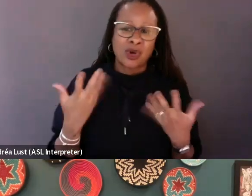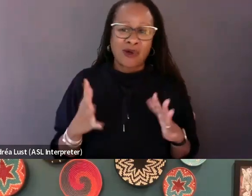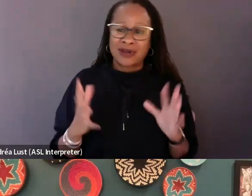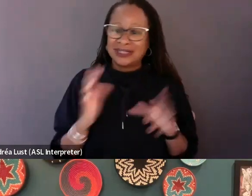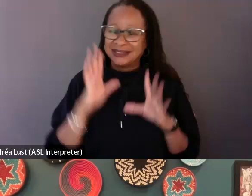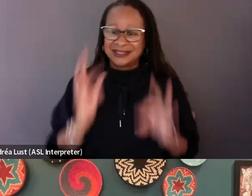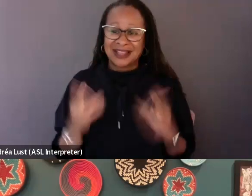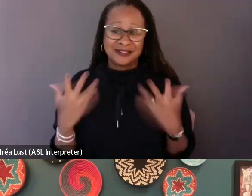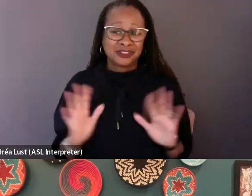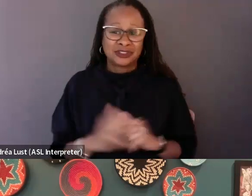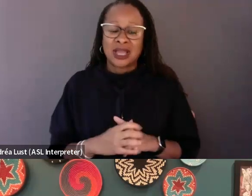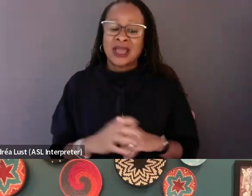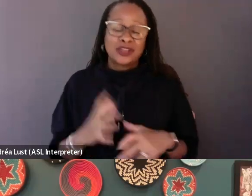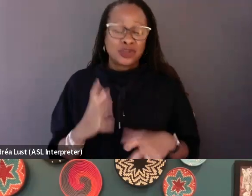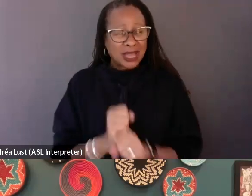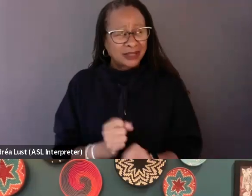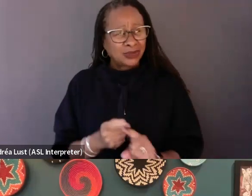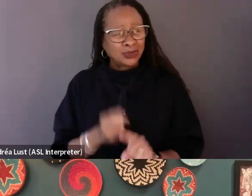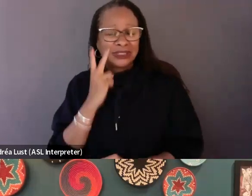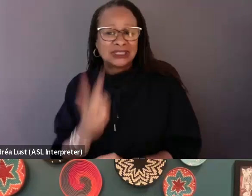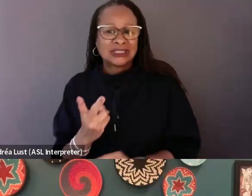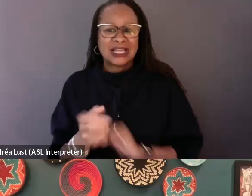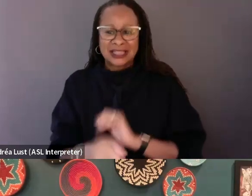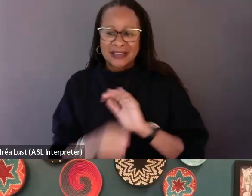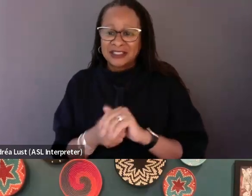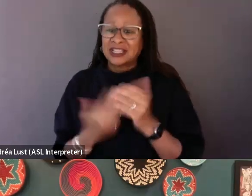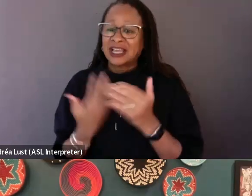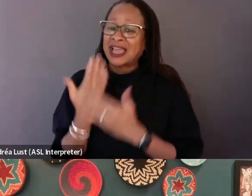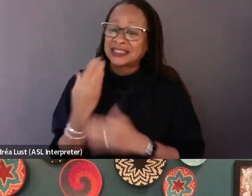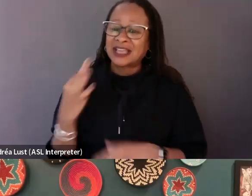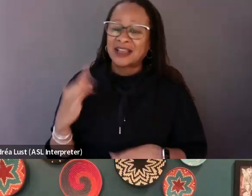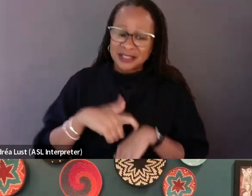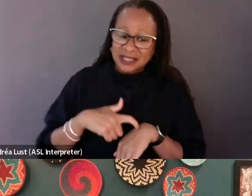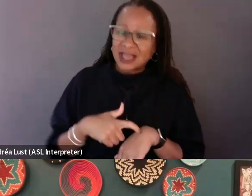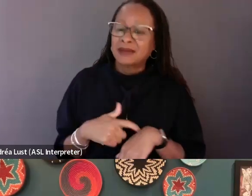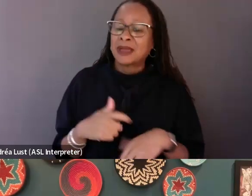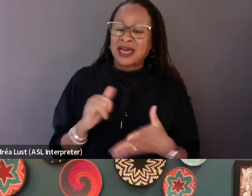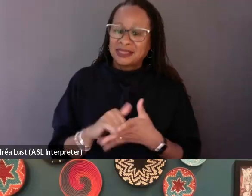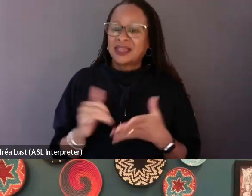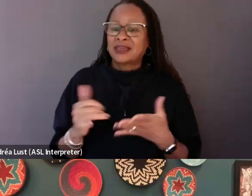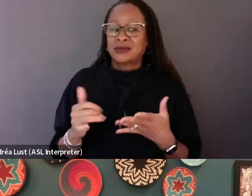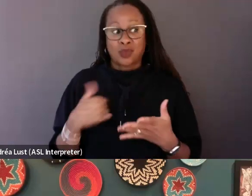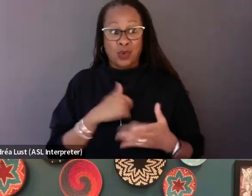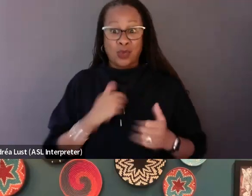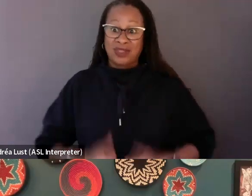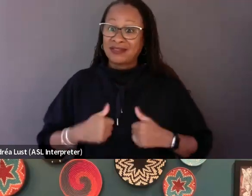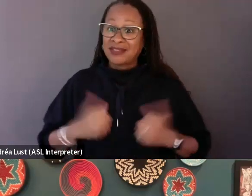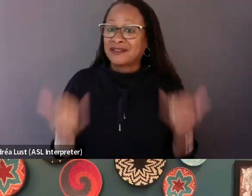you get to see the invisible hand of the times that we're living in and how that's making choices for the people.